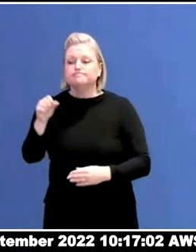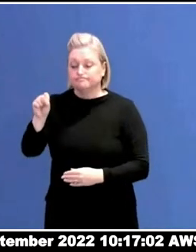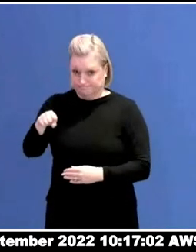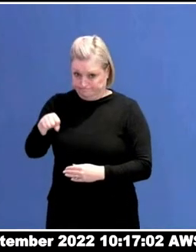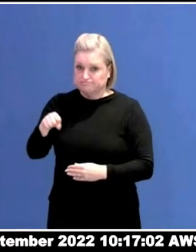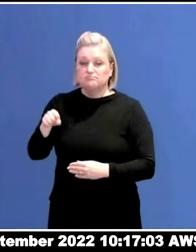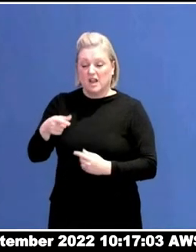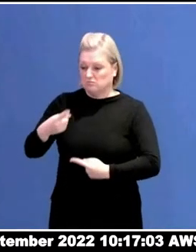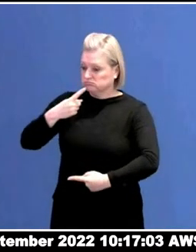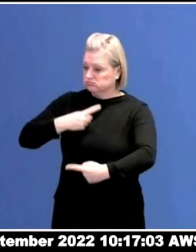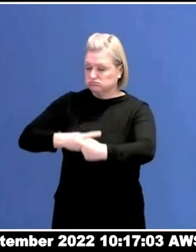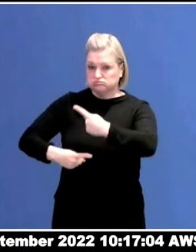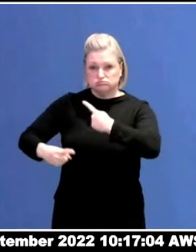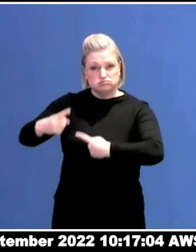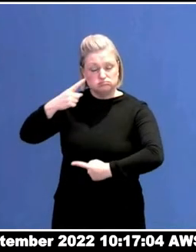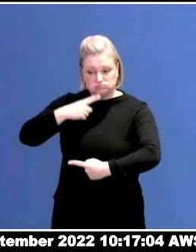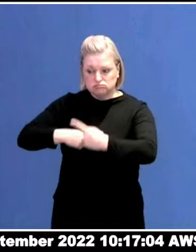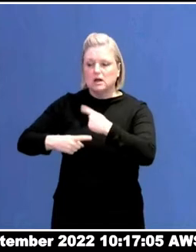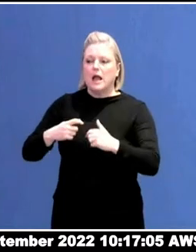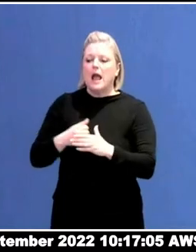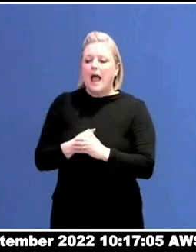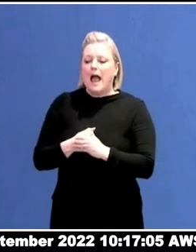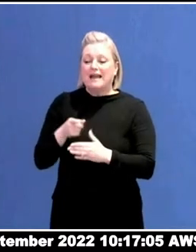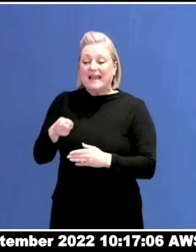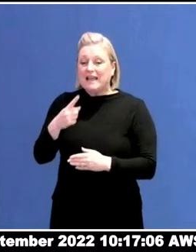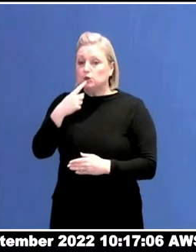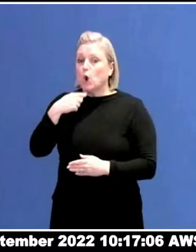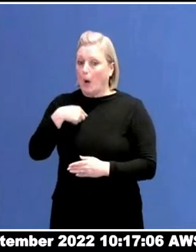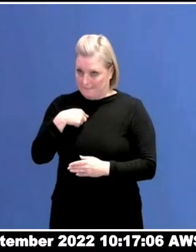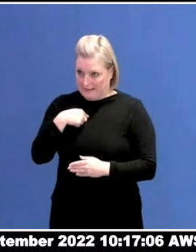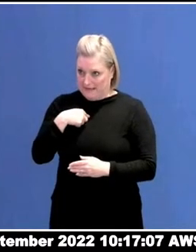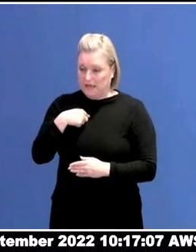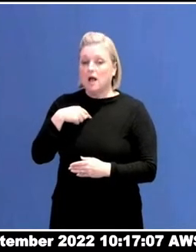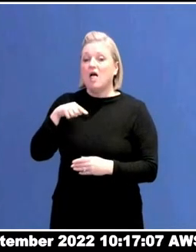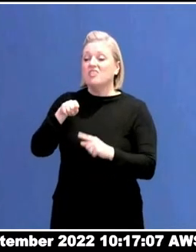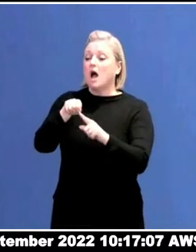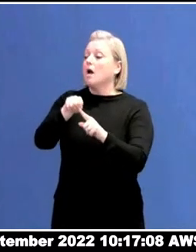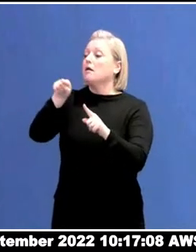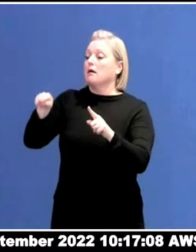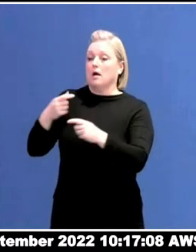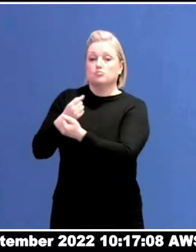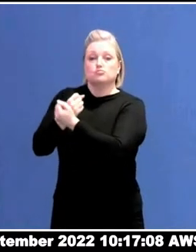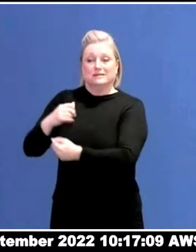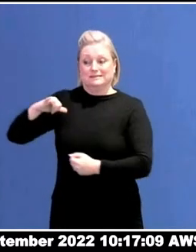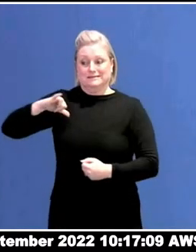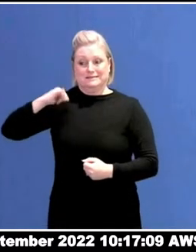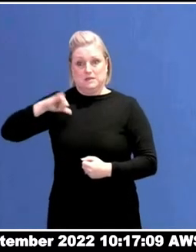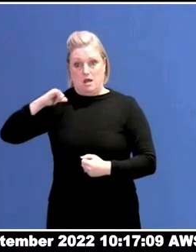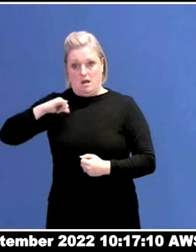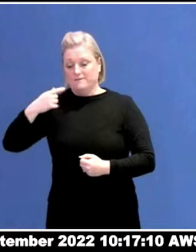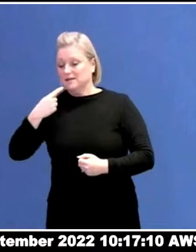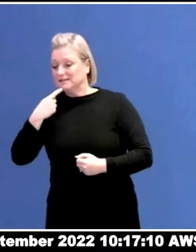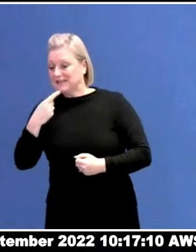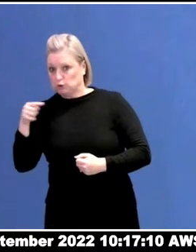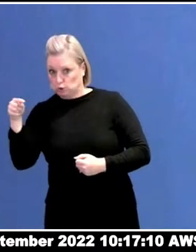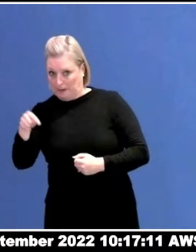He informed me that he had been instructed by staff for him and the cellmate